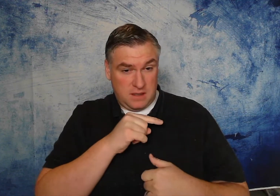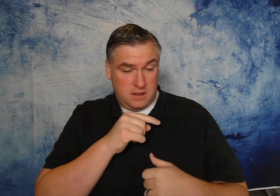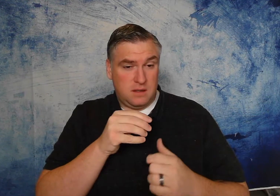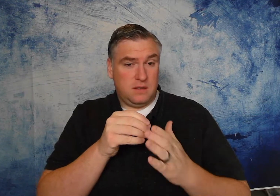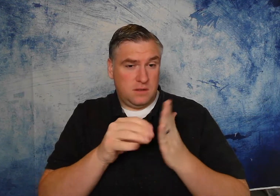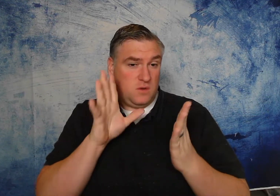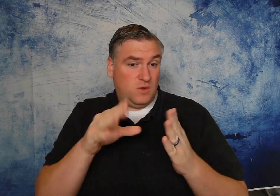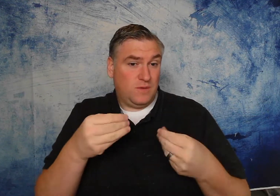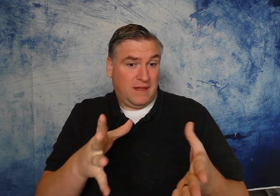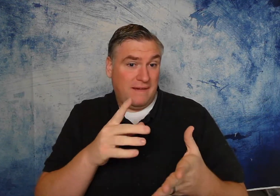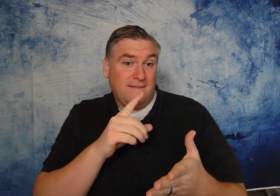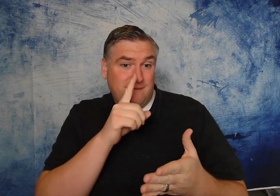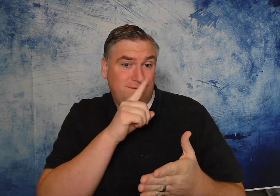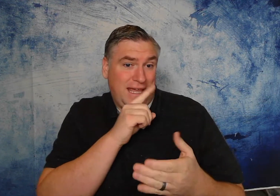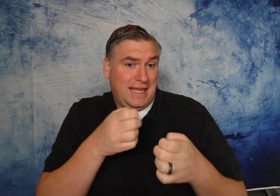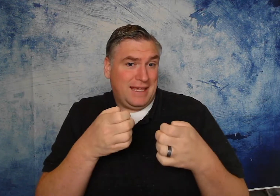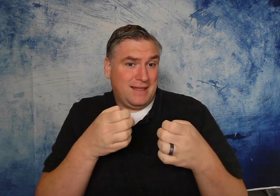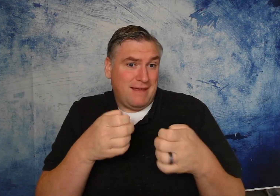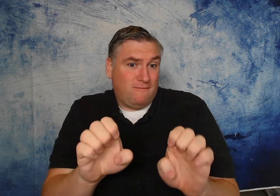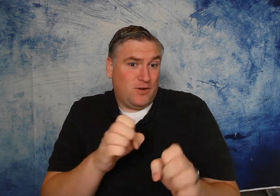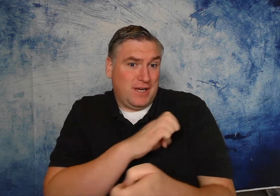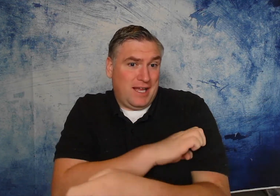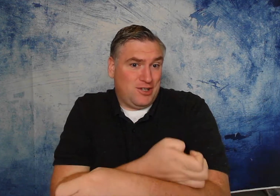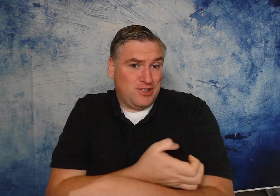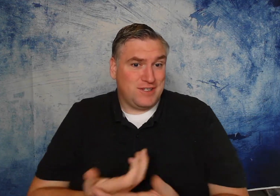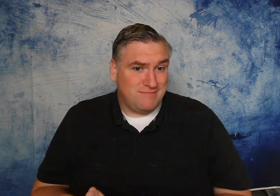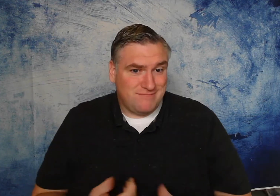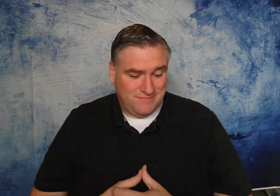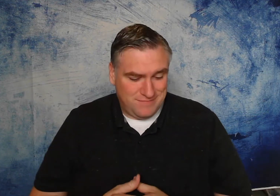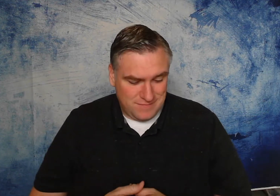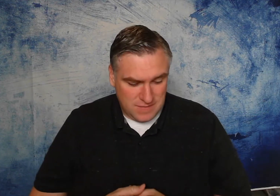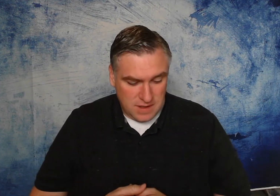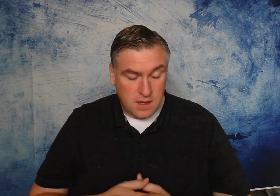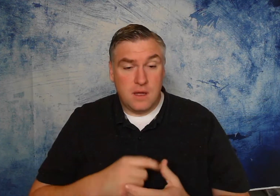feels fake students are going to give fake effort/fake energy to what we're doing.